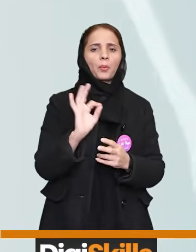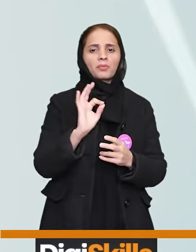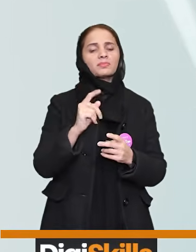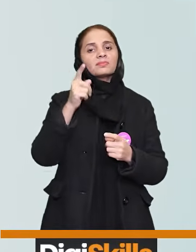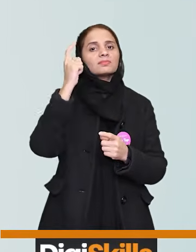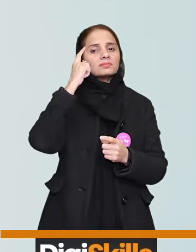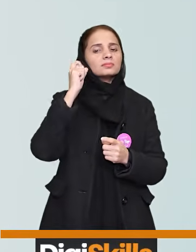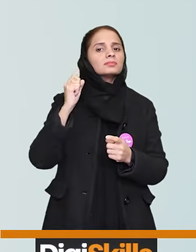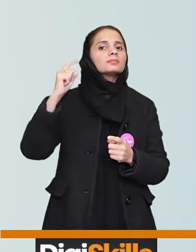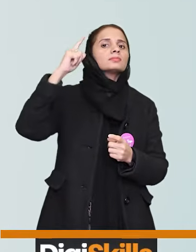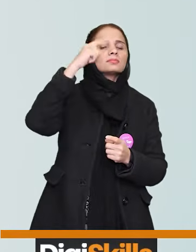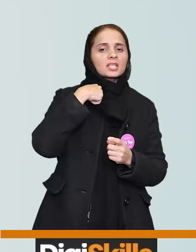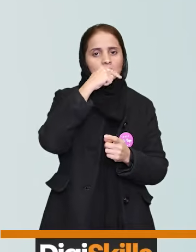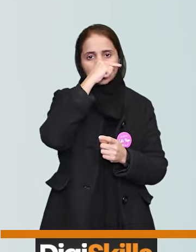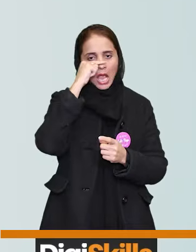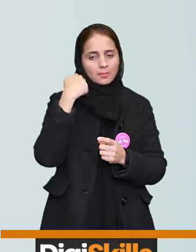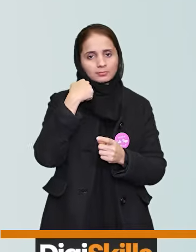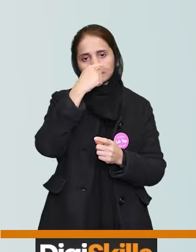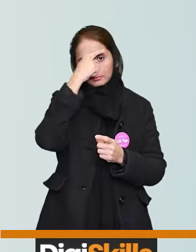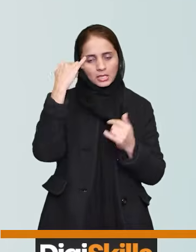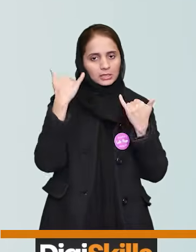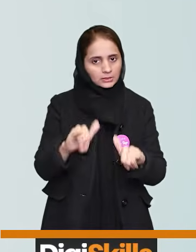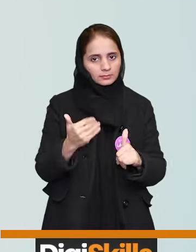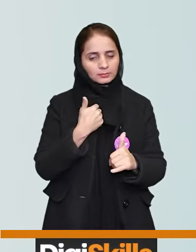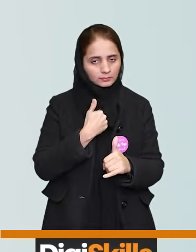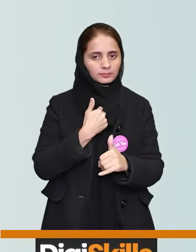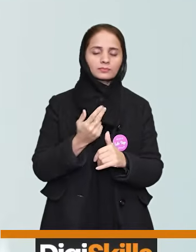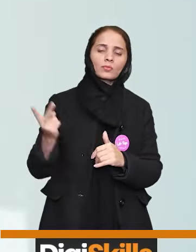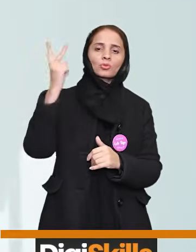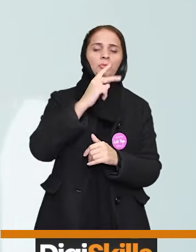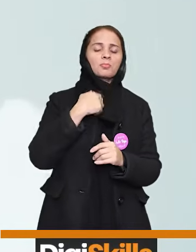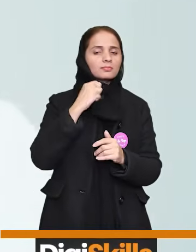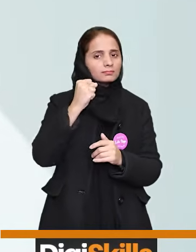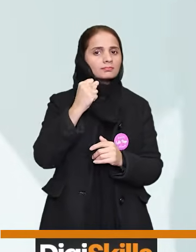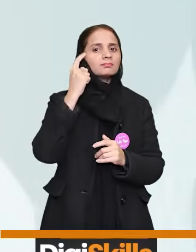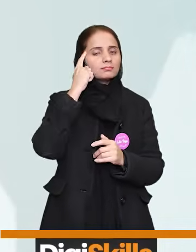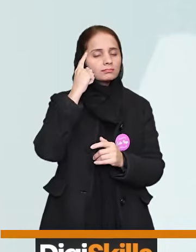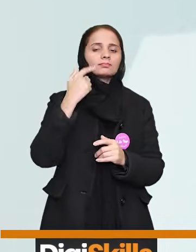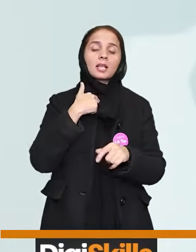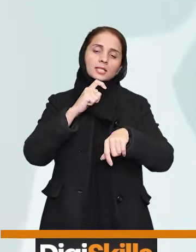That moment, the remorse I felt, the shame I went through, I made a decision